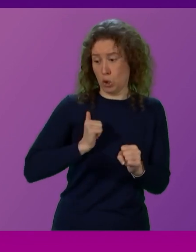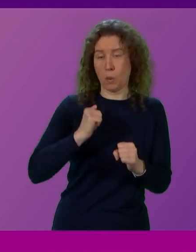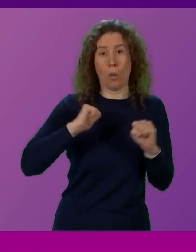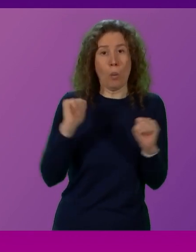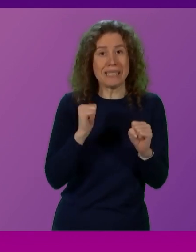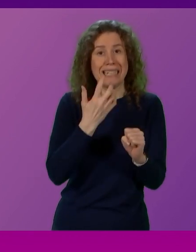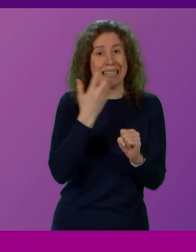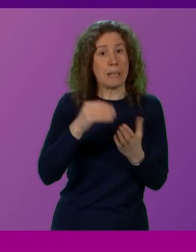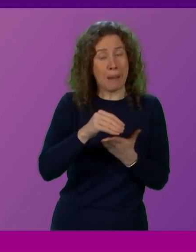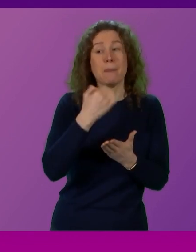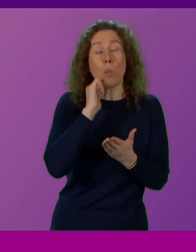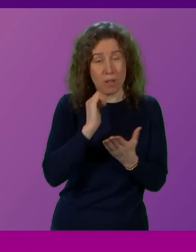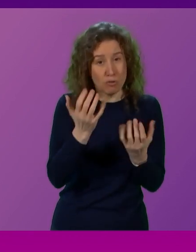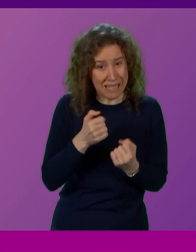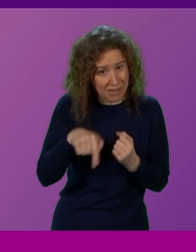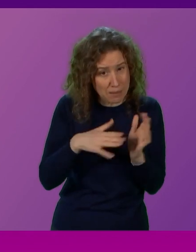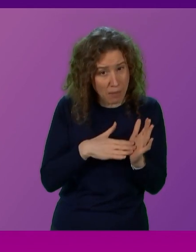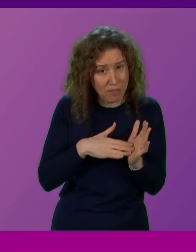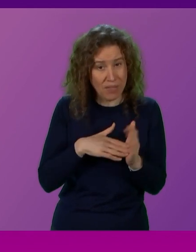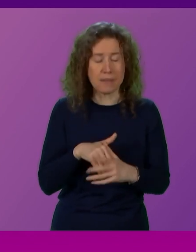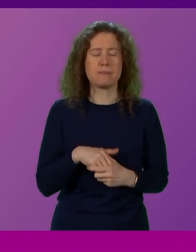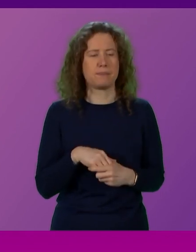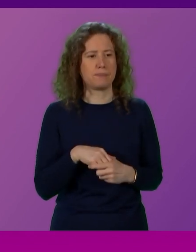will receive it this month?